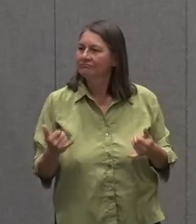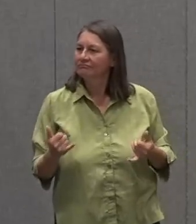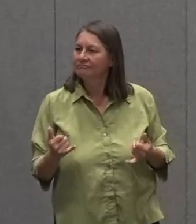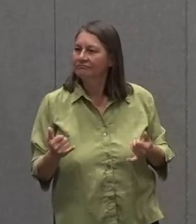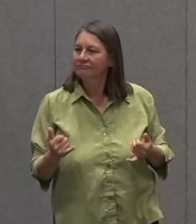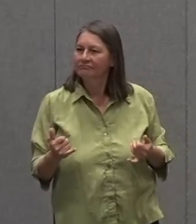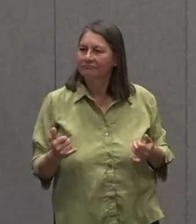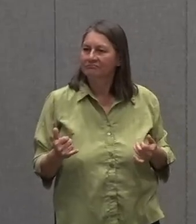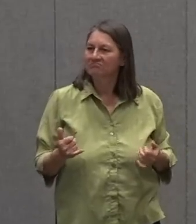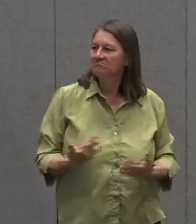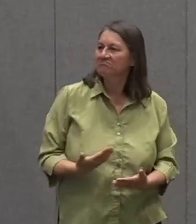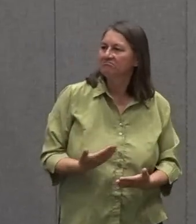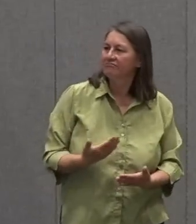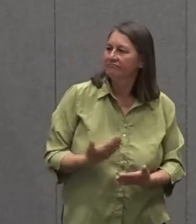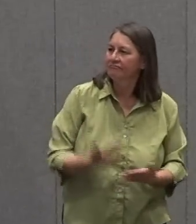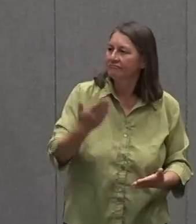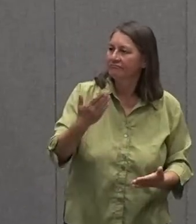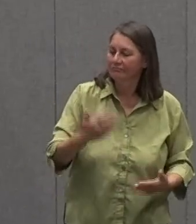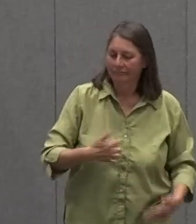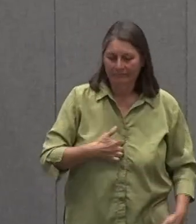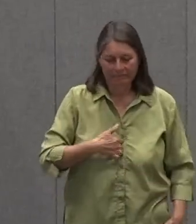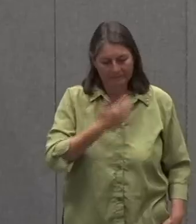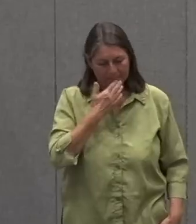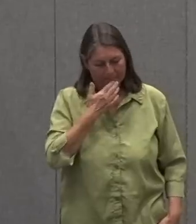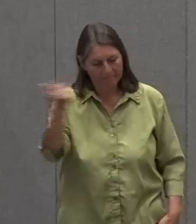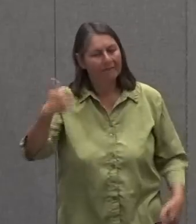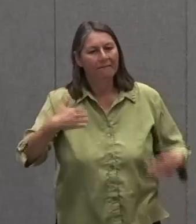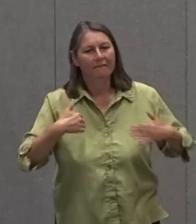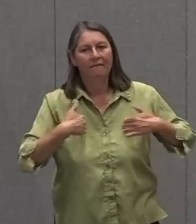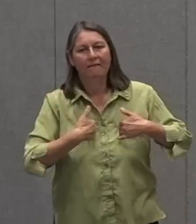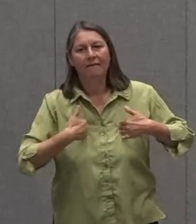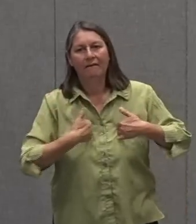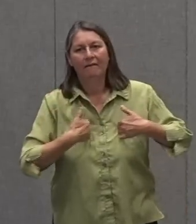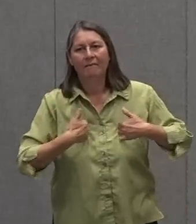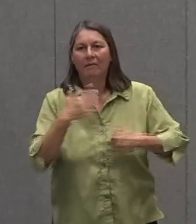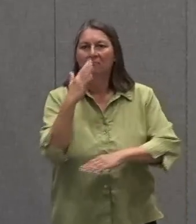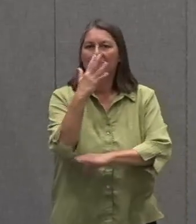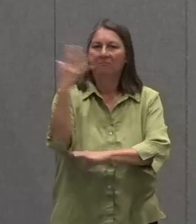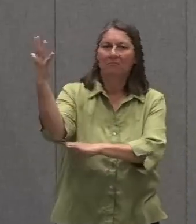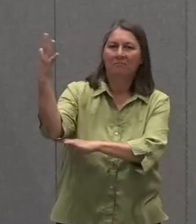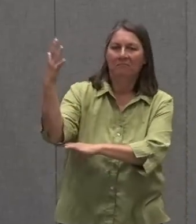that he was the finest animal in the jungle. With a fling of his mighty mane,